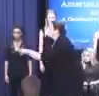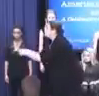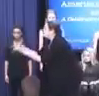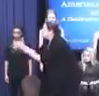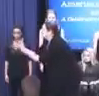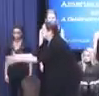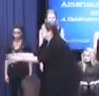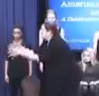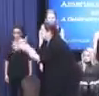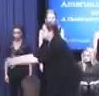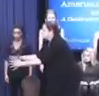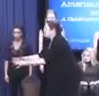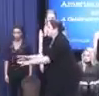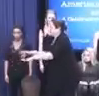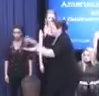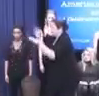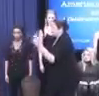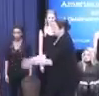[Wendla’s Mom] But, you are already...